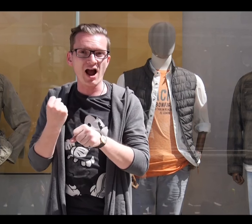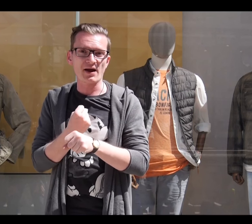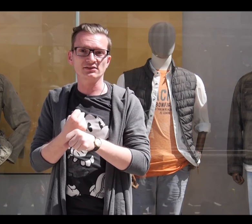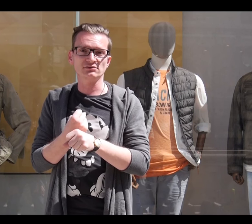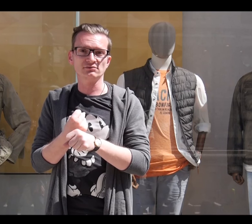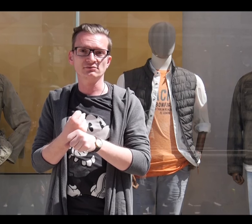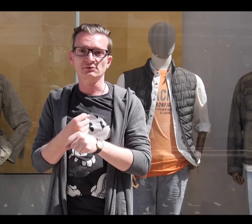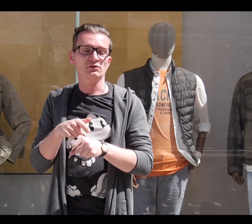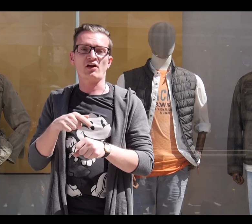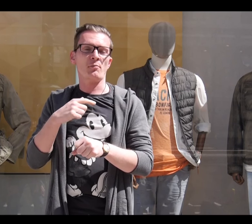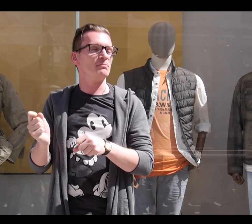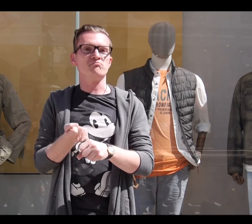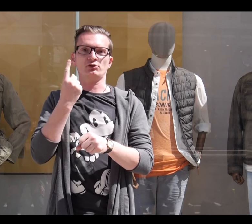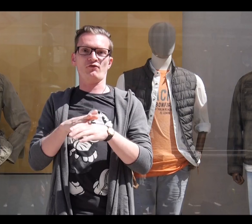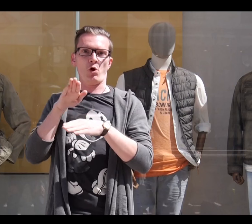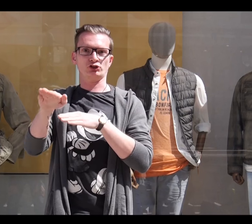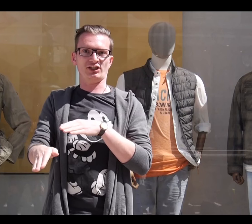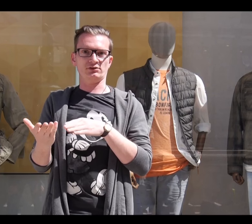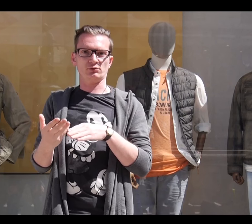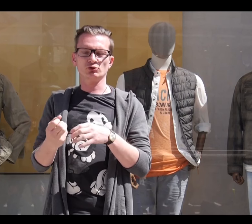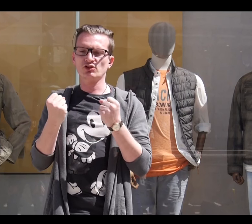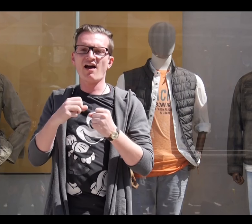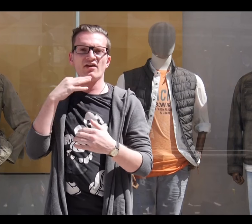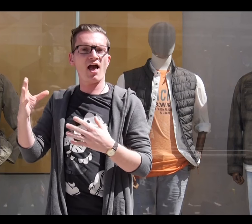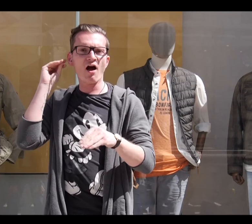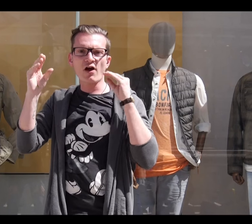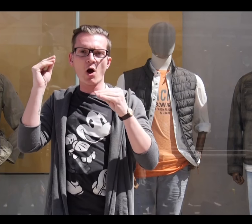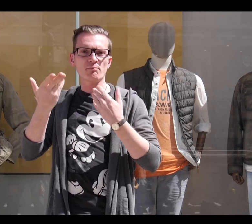For me it was a great progress, I gained a lot of experience.